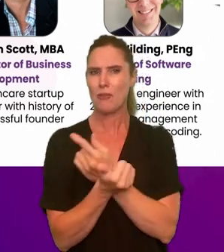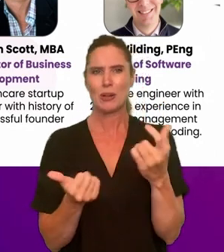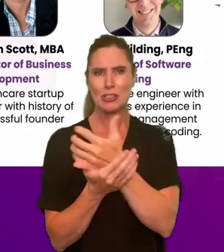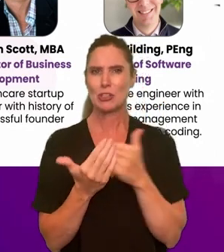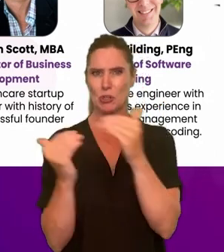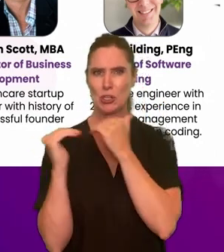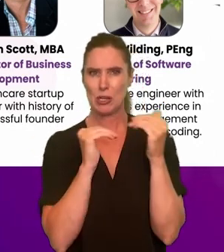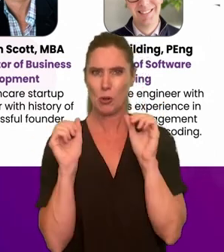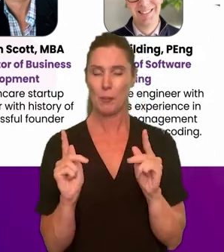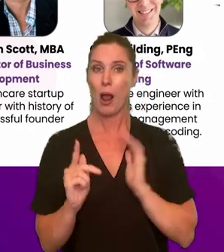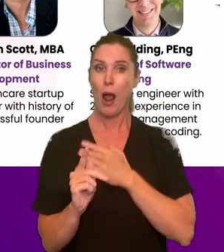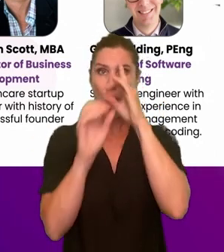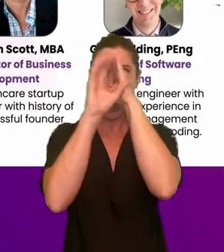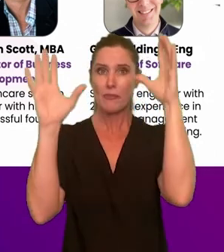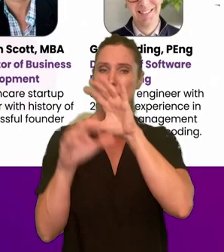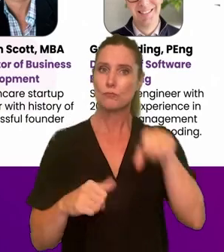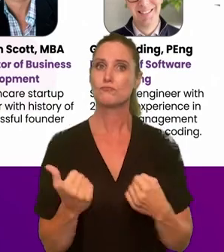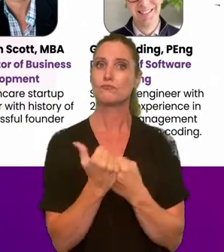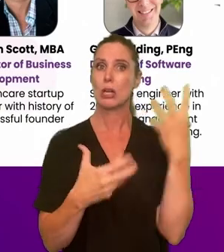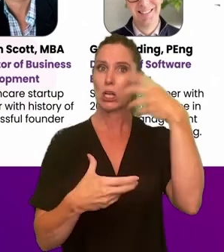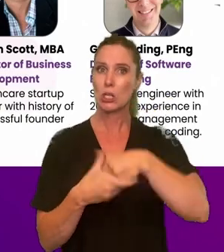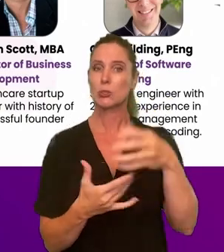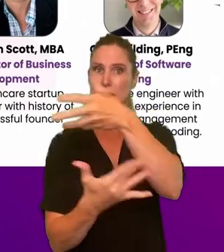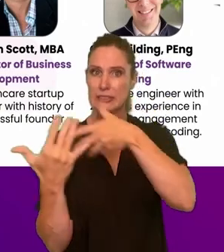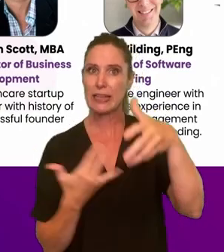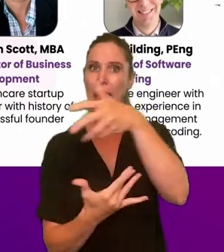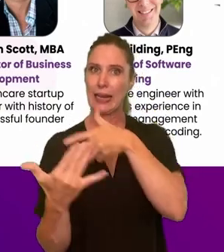and our vision is to foster an inclusive society where this is possible.